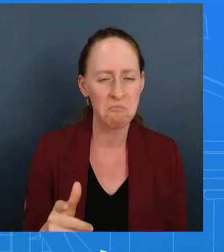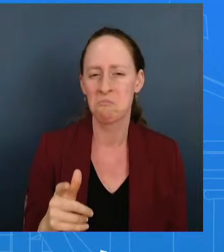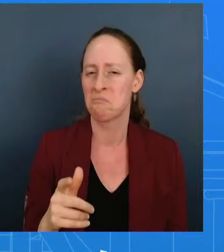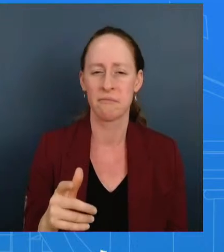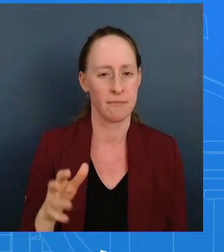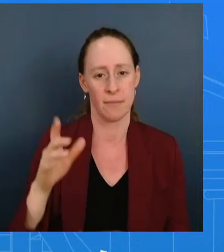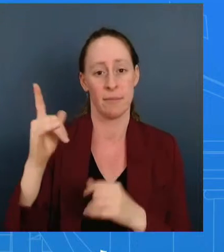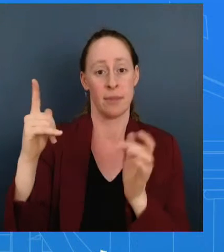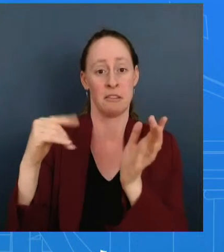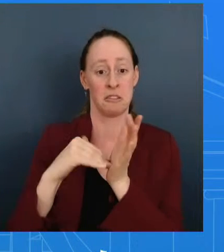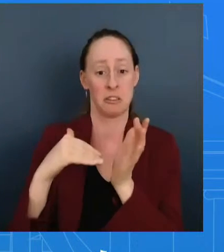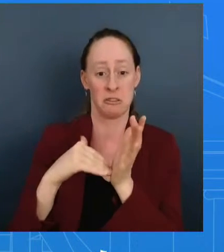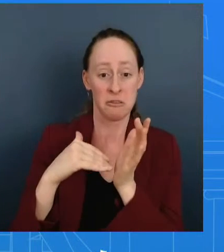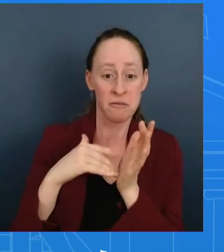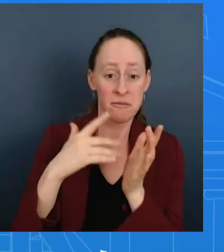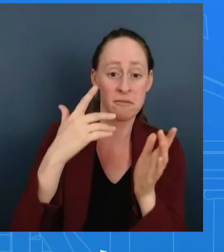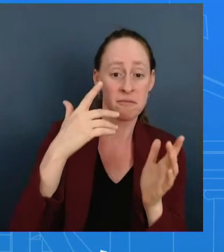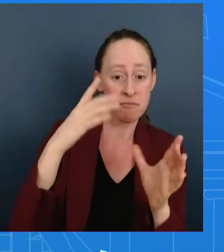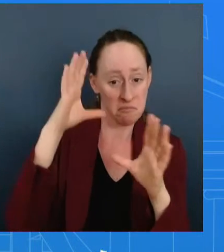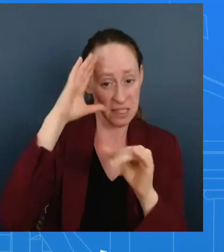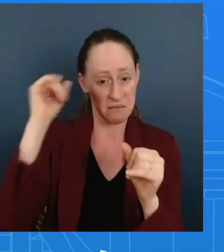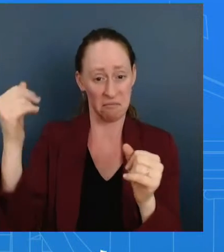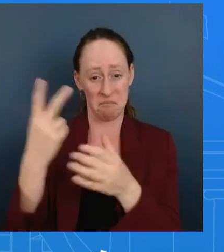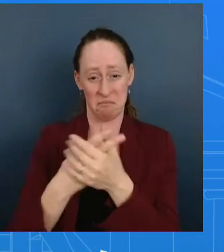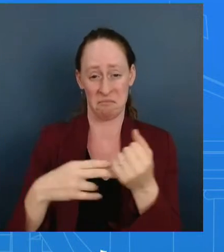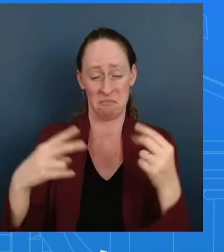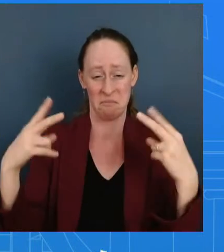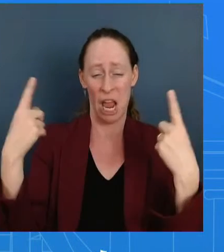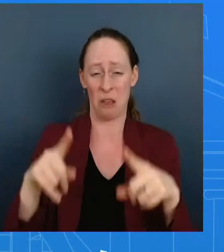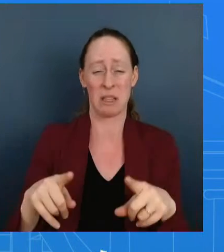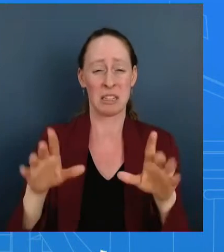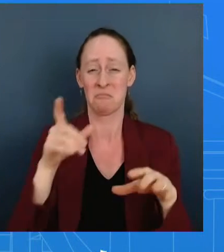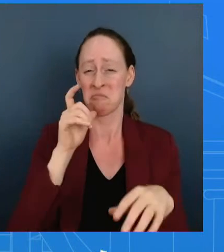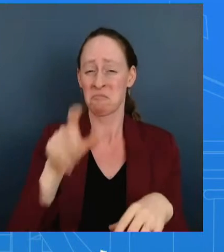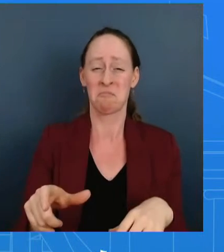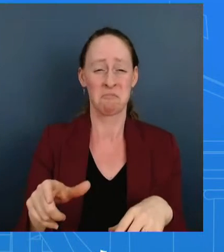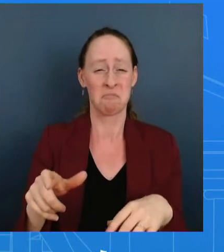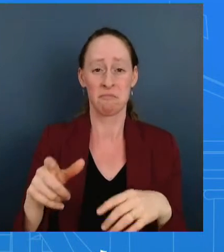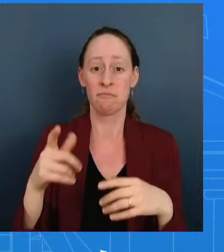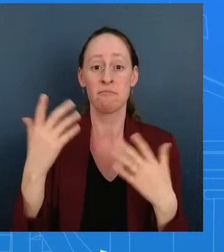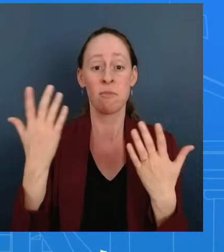everything that he does day in and day out as it relates to delivering for the American people is a cognitive test.